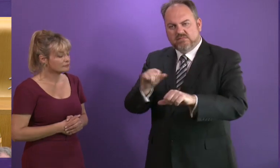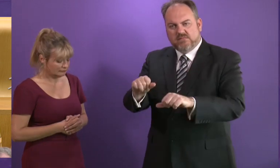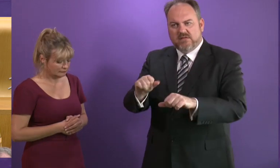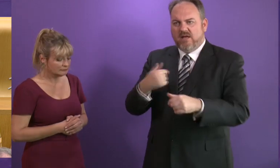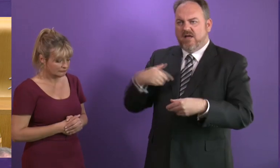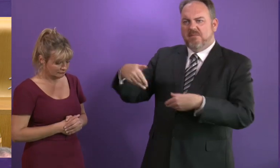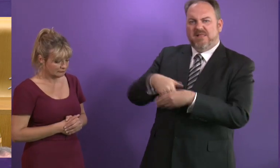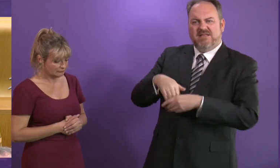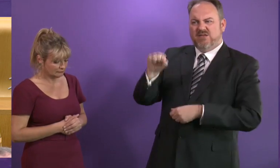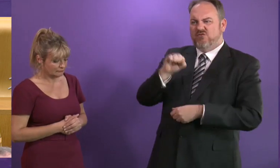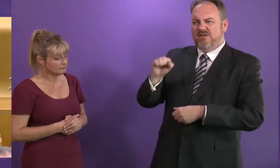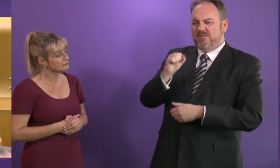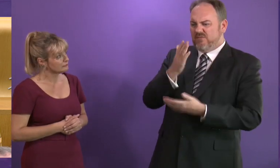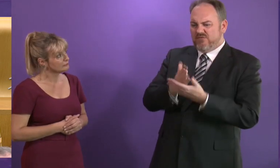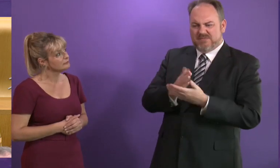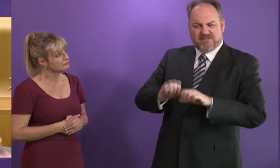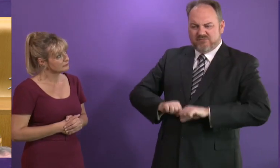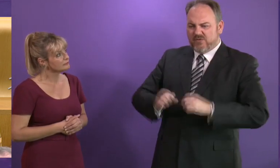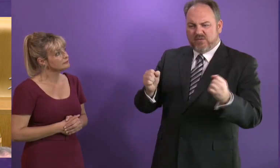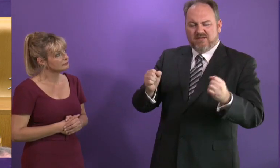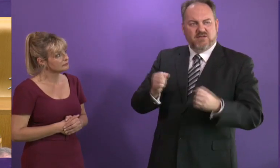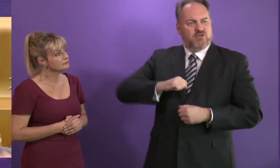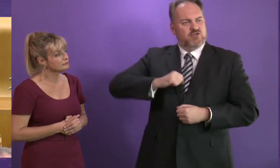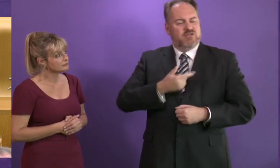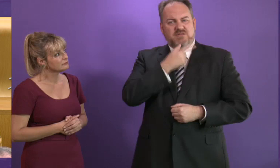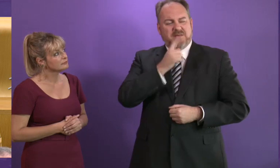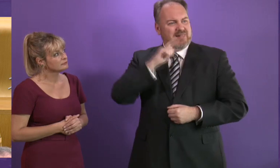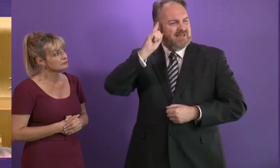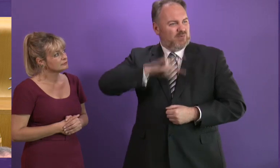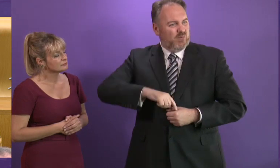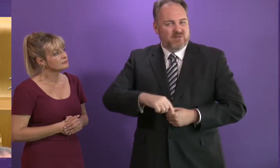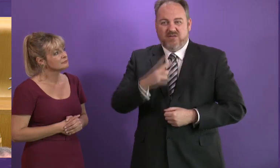have seen the people of Scotland ignored—especially the 200,000, and counting, young voters who